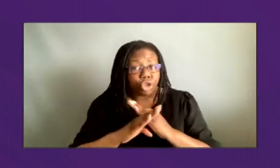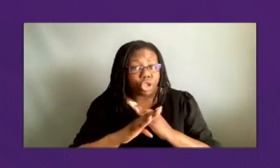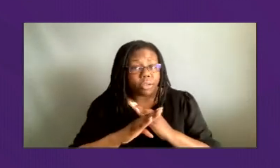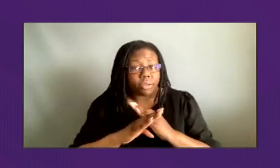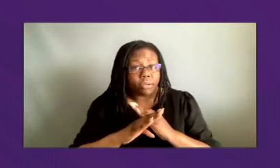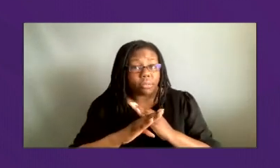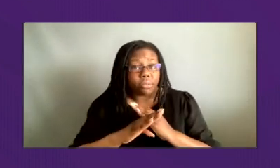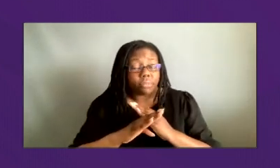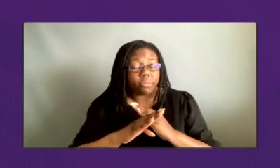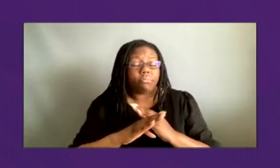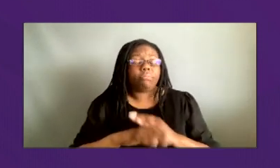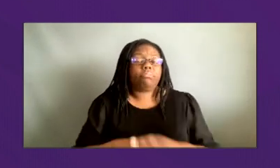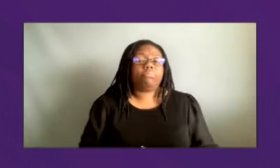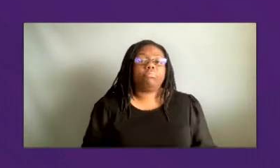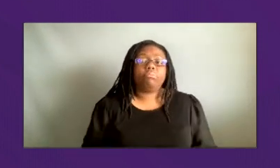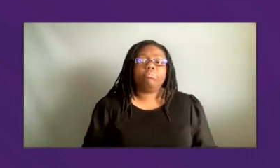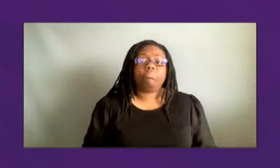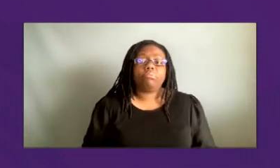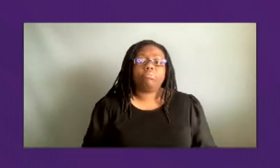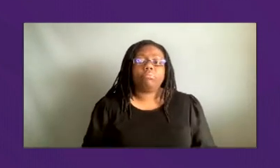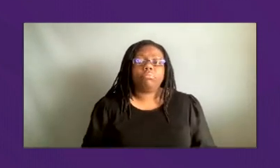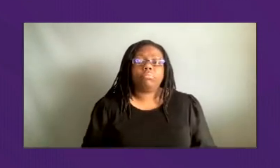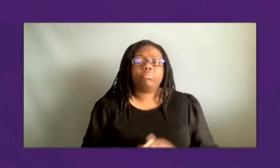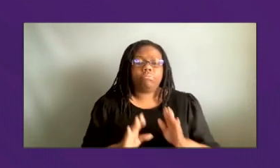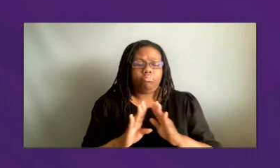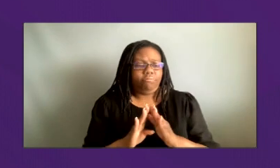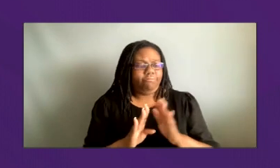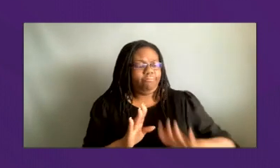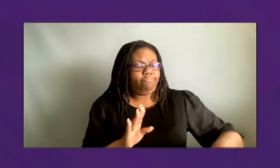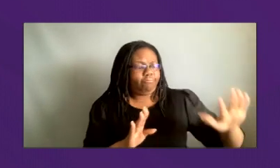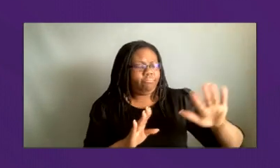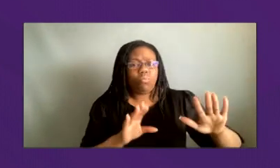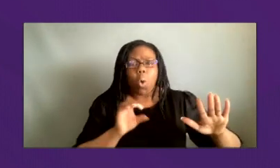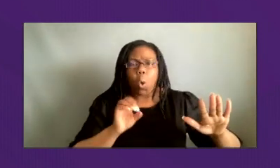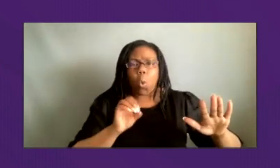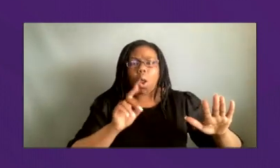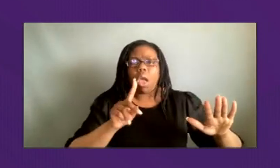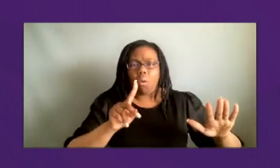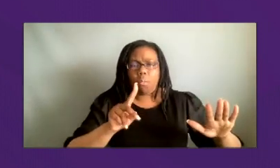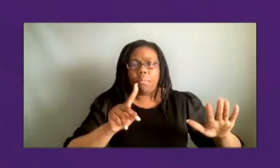what is now the state of Oklahoma in exchange for giving up their homelands.